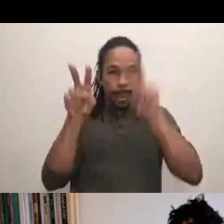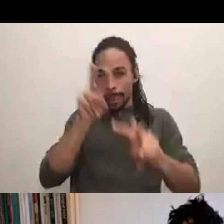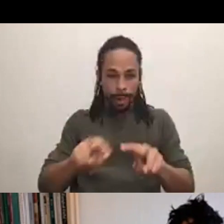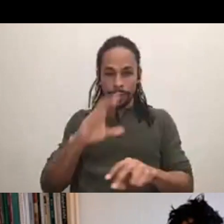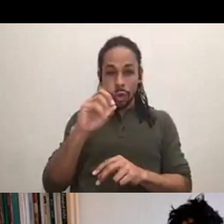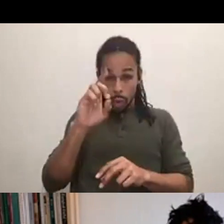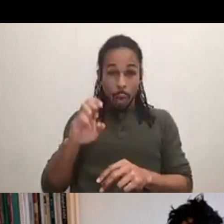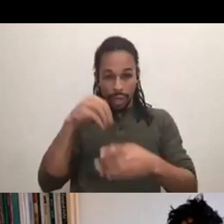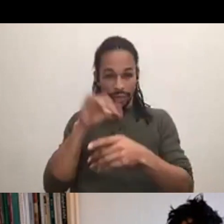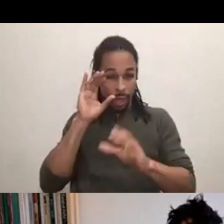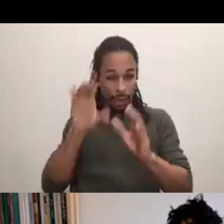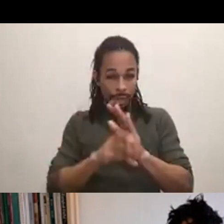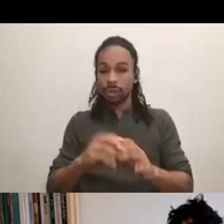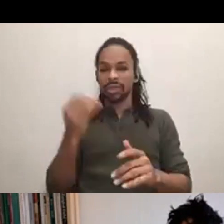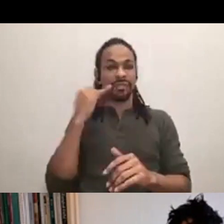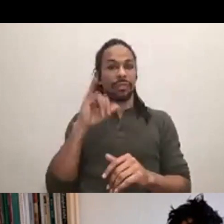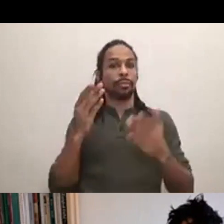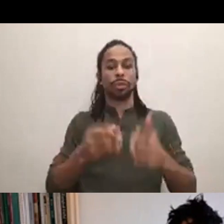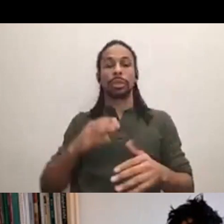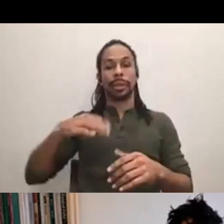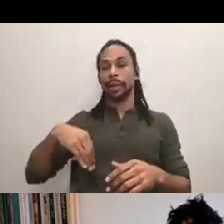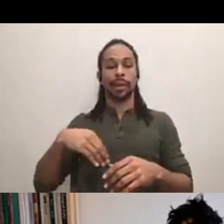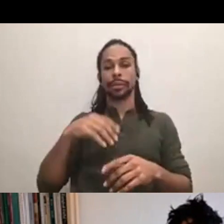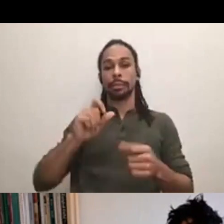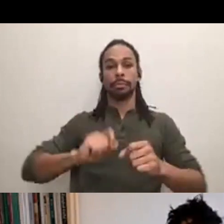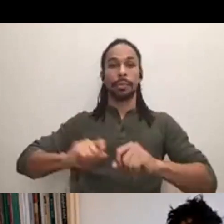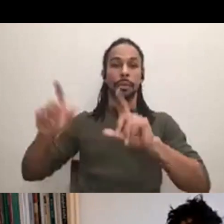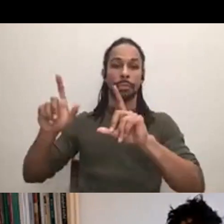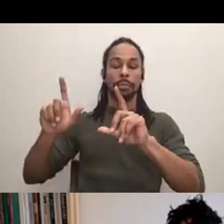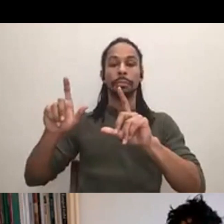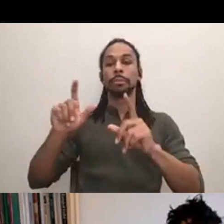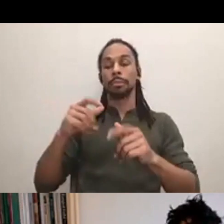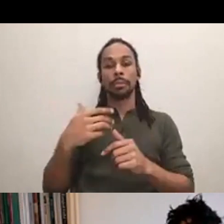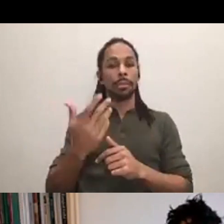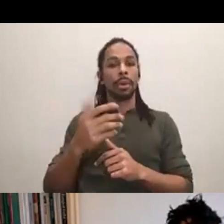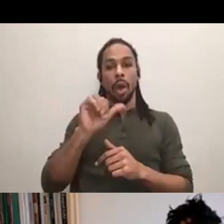hasn't inserted alt-text into it, it will read a line of numbers or read something vague